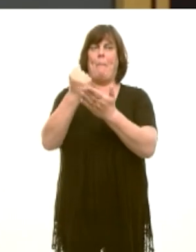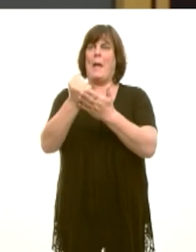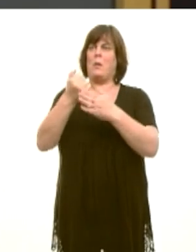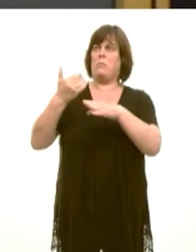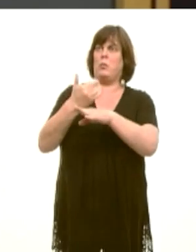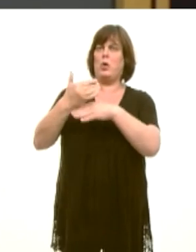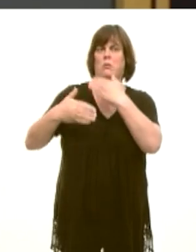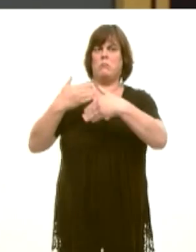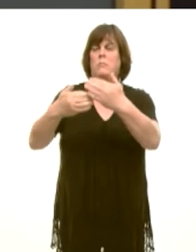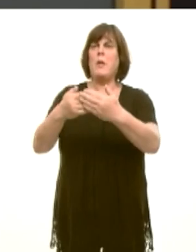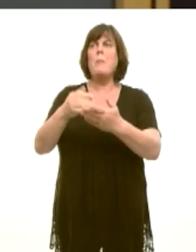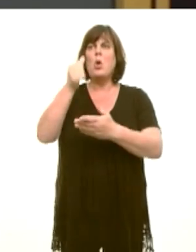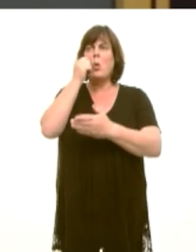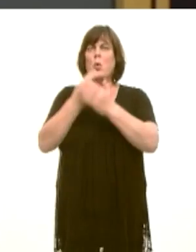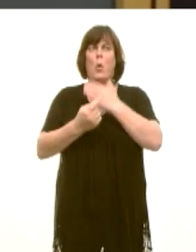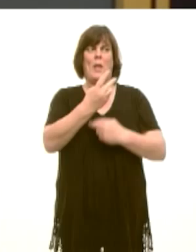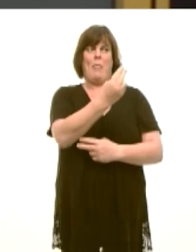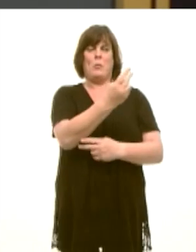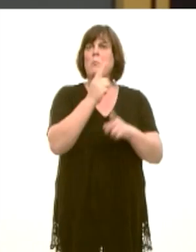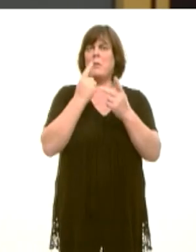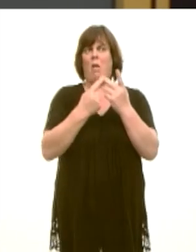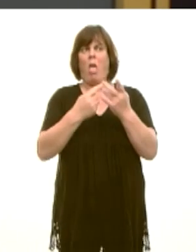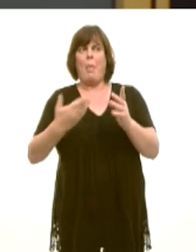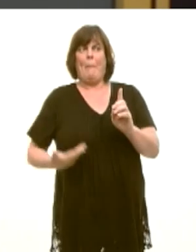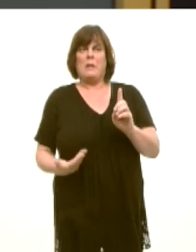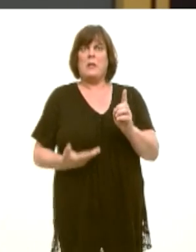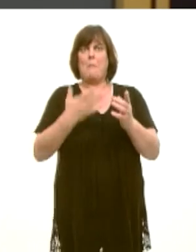suffered the same difficulties and have seen businesses destroyed by such practices. This